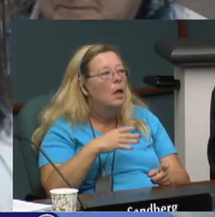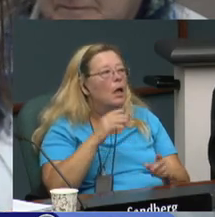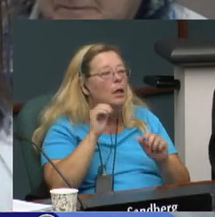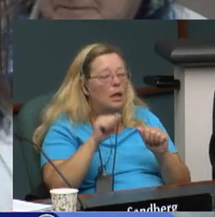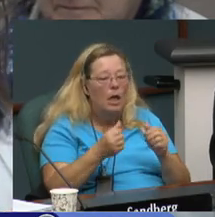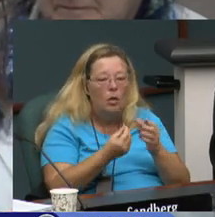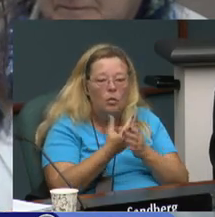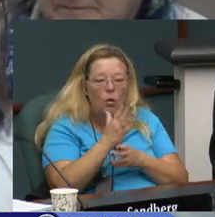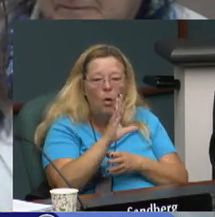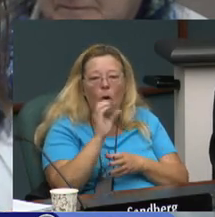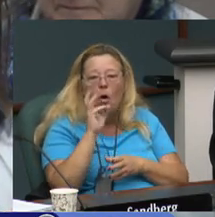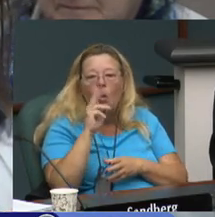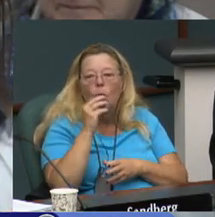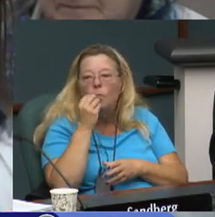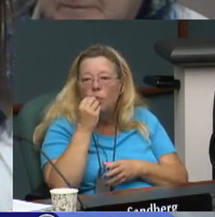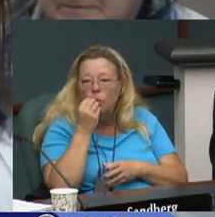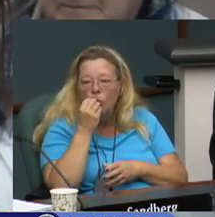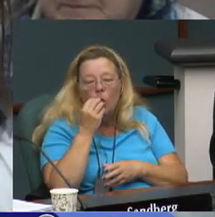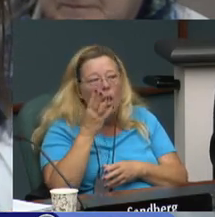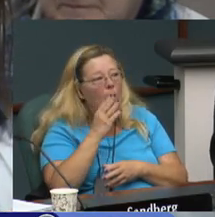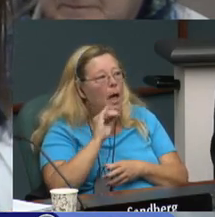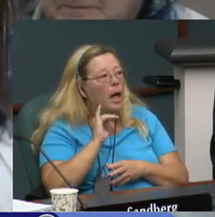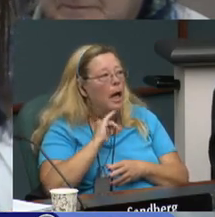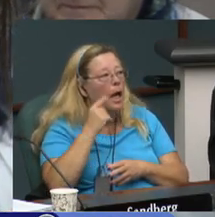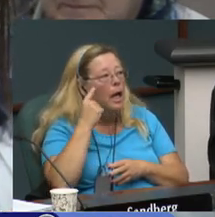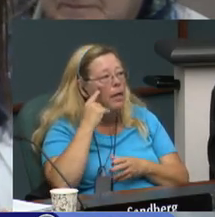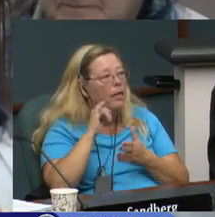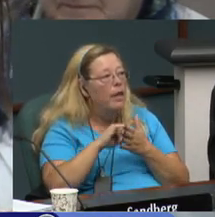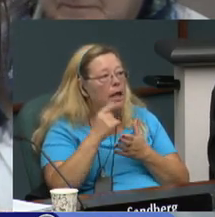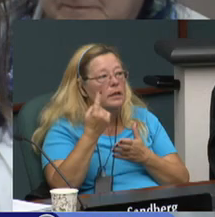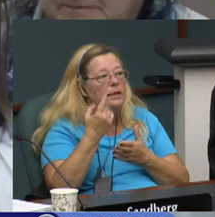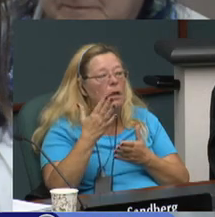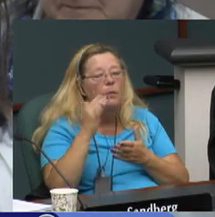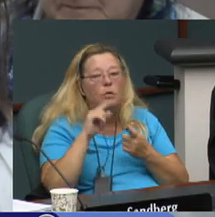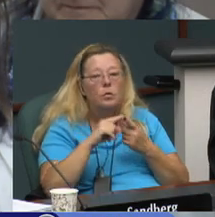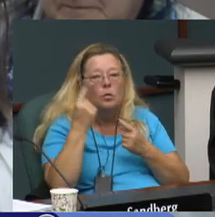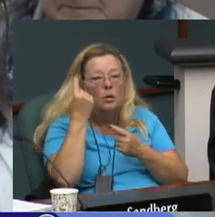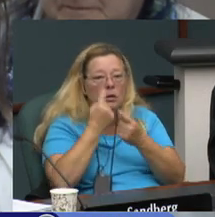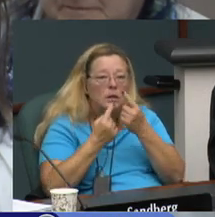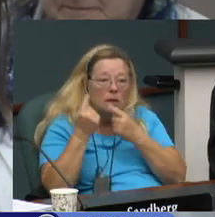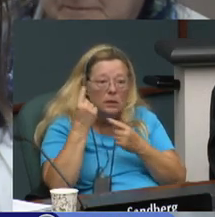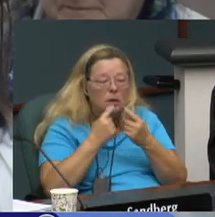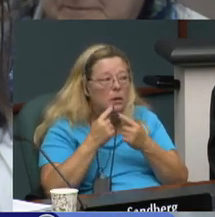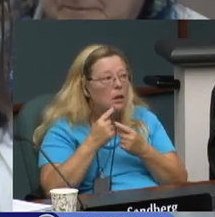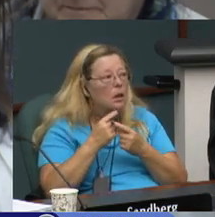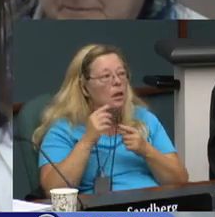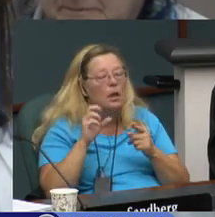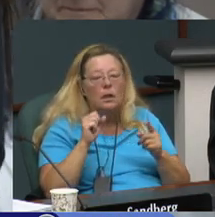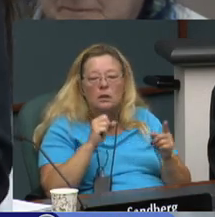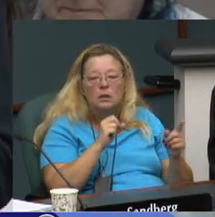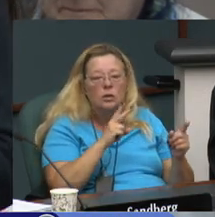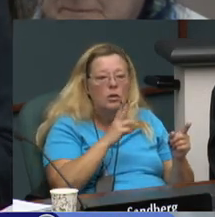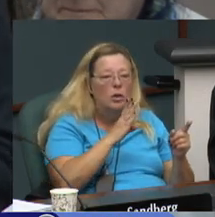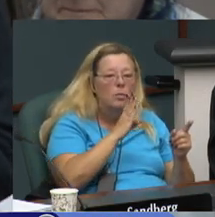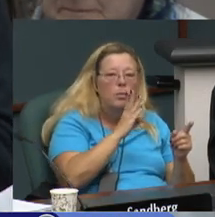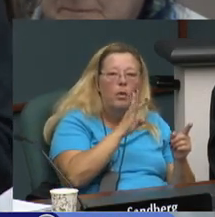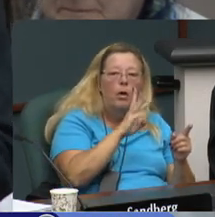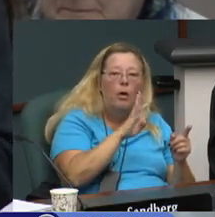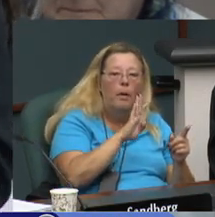own food and I think that's something to consider the suburbs the newer suburbs